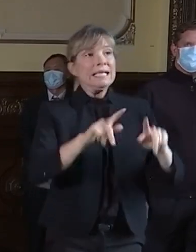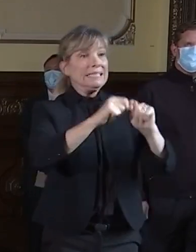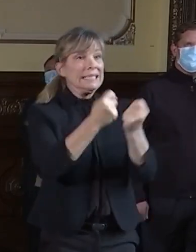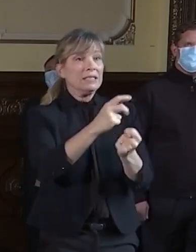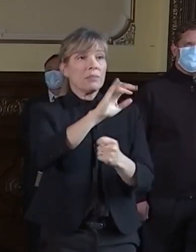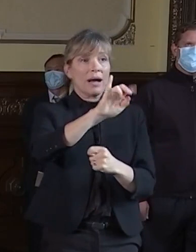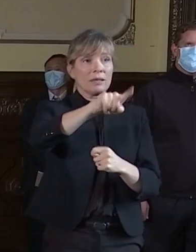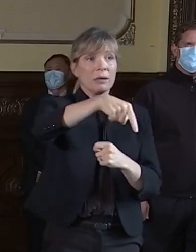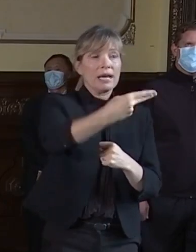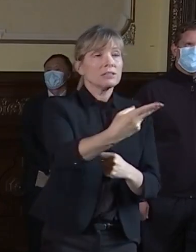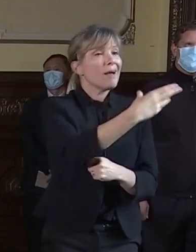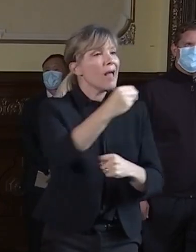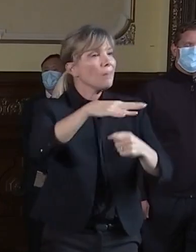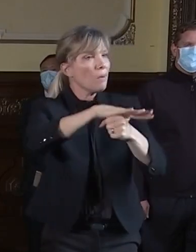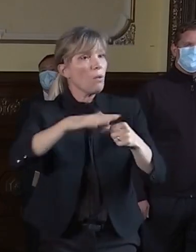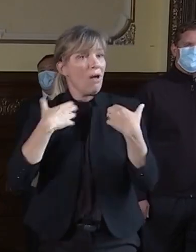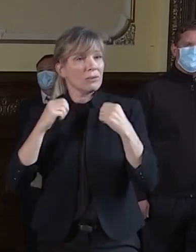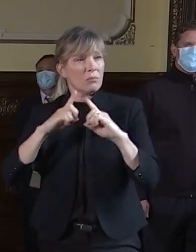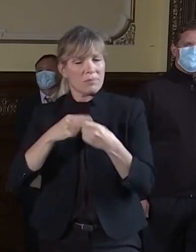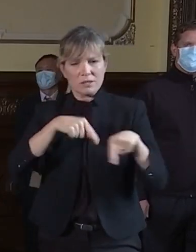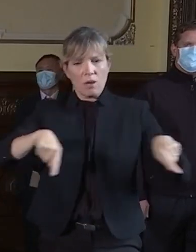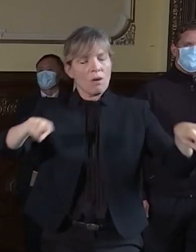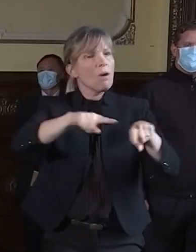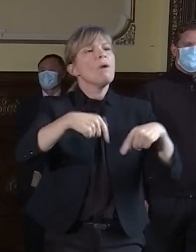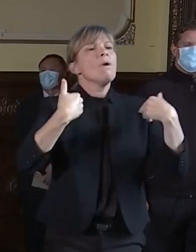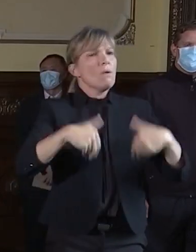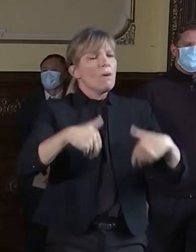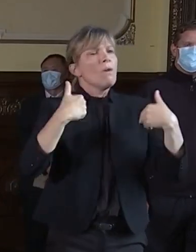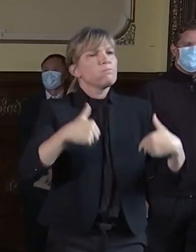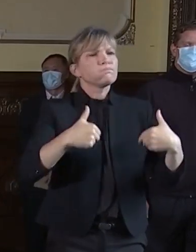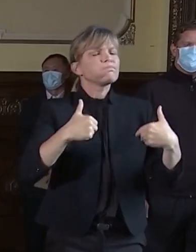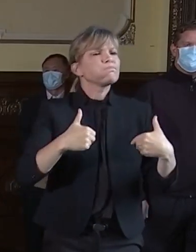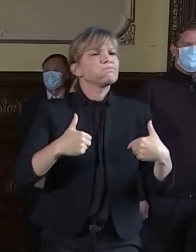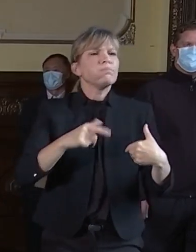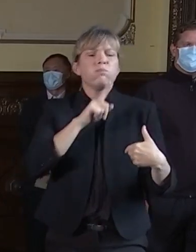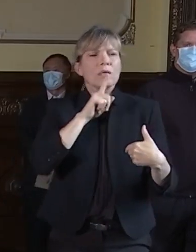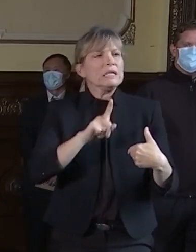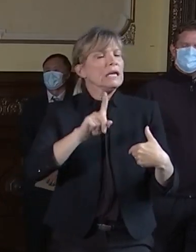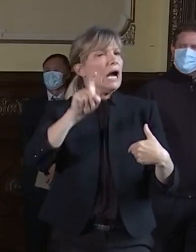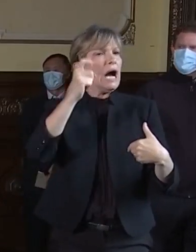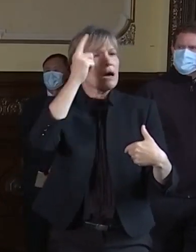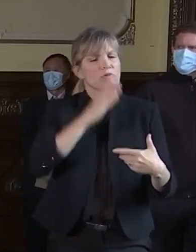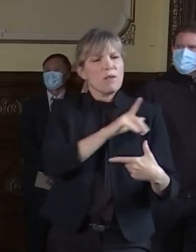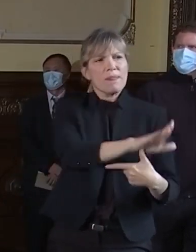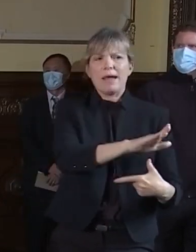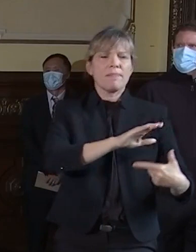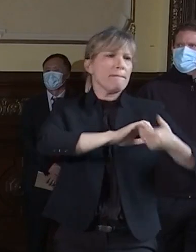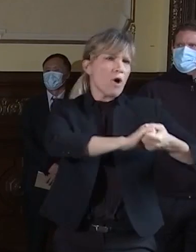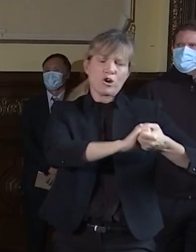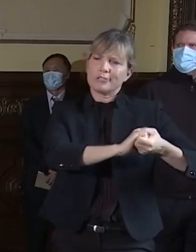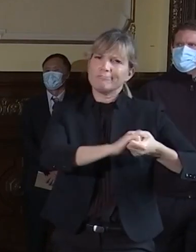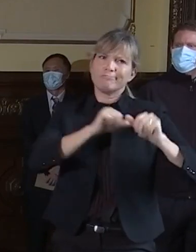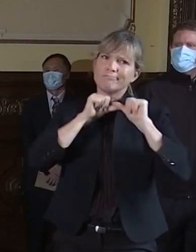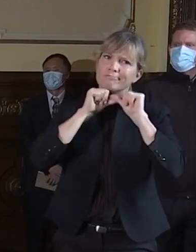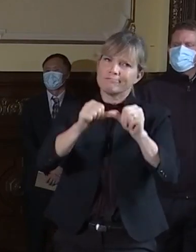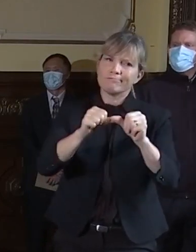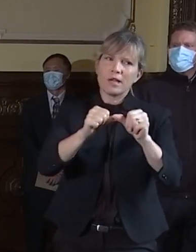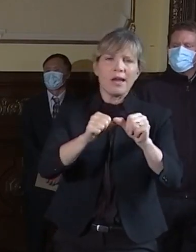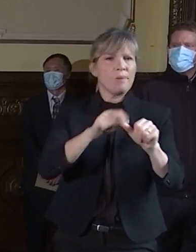TOOK ON THIS COVID-19 RESPONSE. TEAM IDPH AND THE LOCAL HEALTH DEPARTMENTS ARE THE GOVERNOR'S